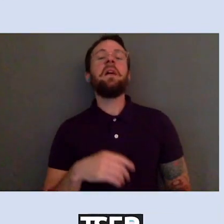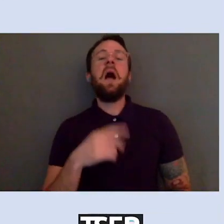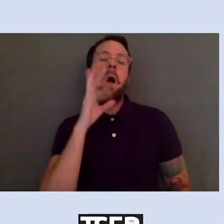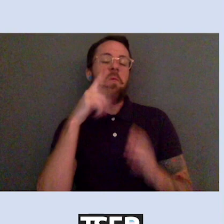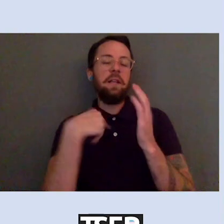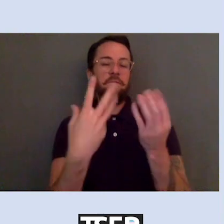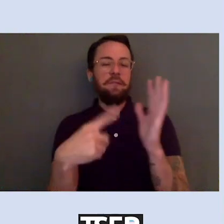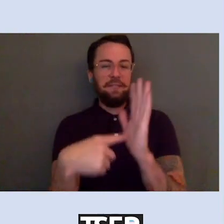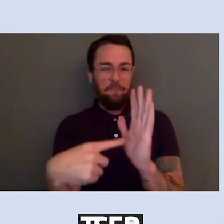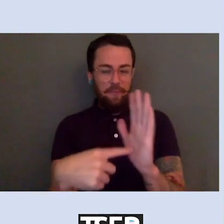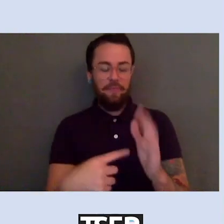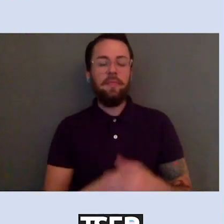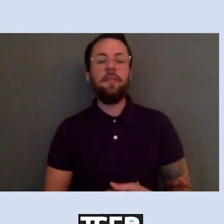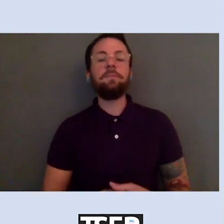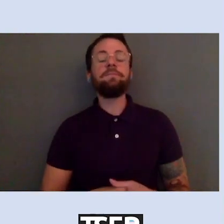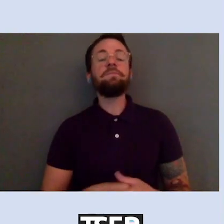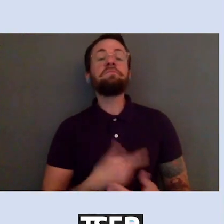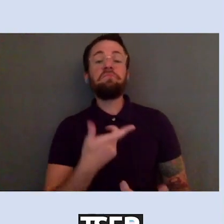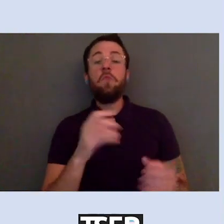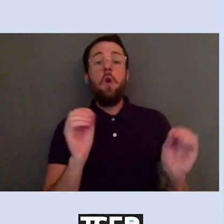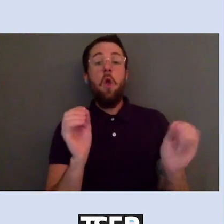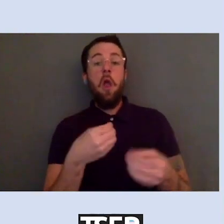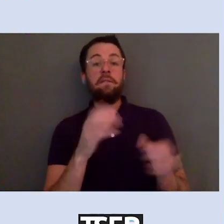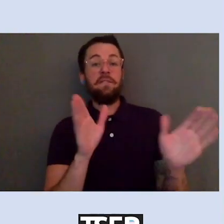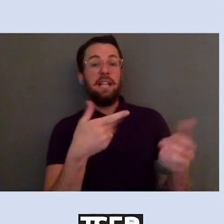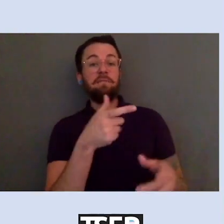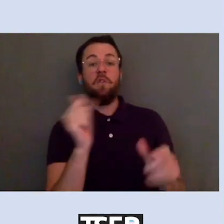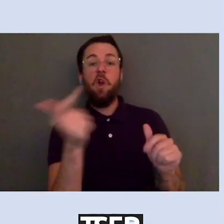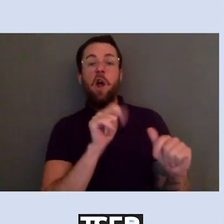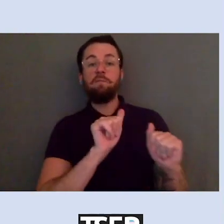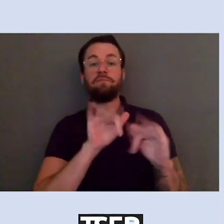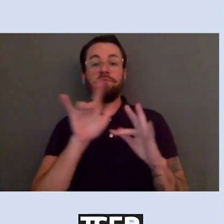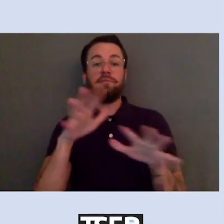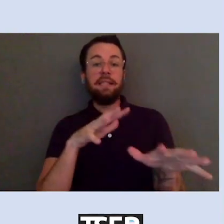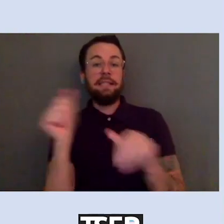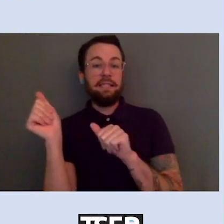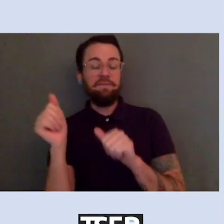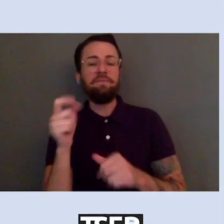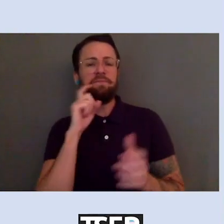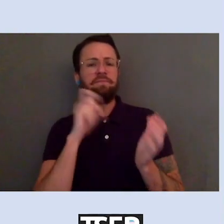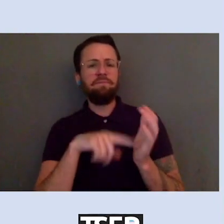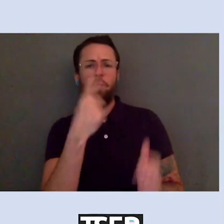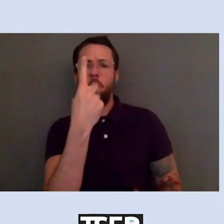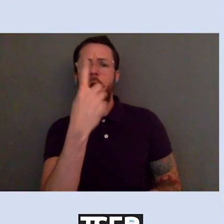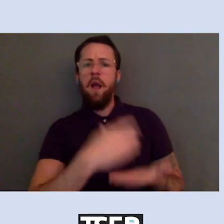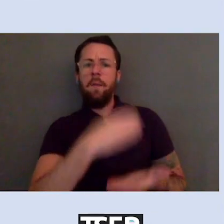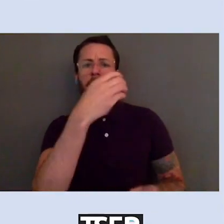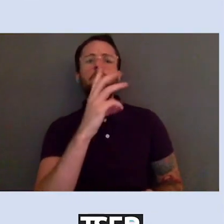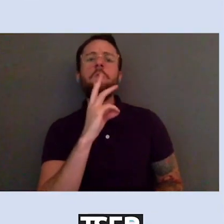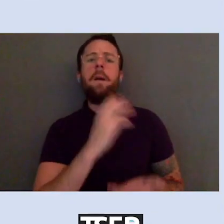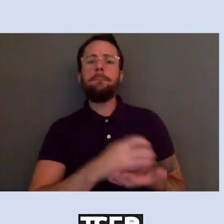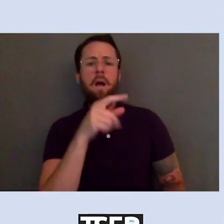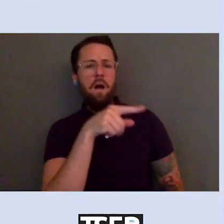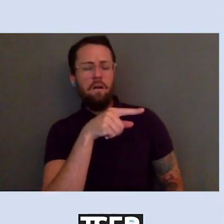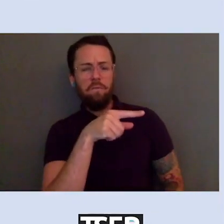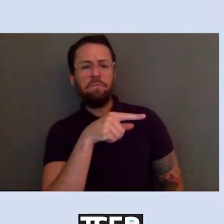I do want to provide you an example in English of how we would use they in the singular historically